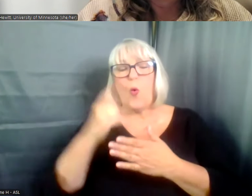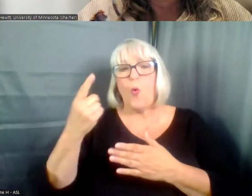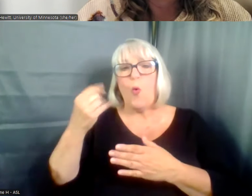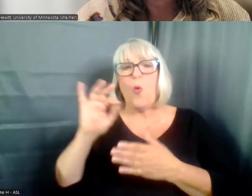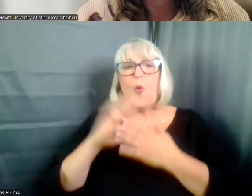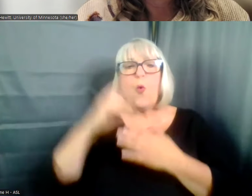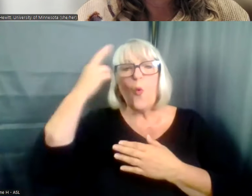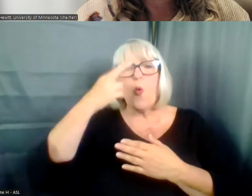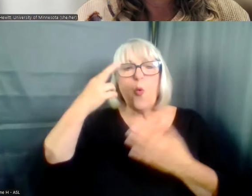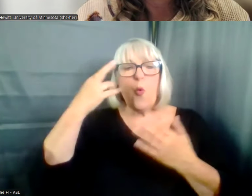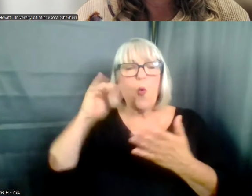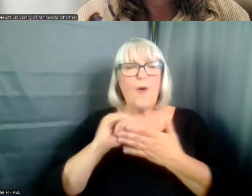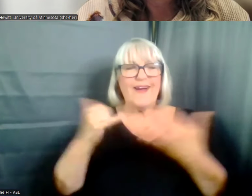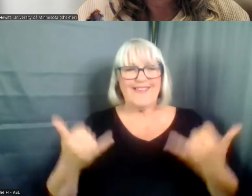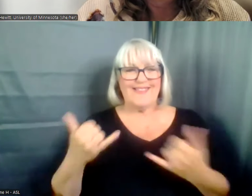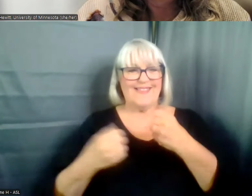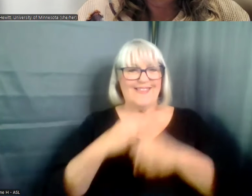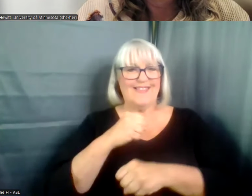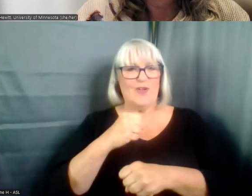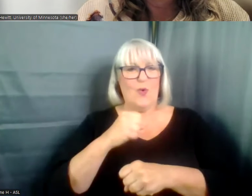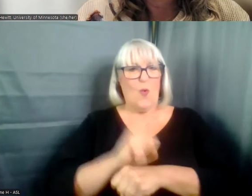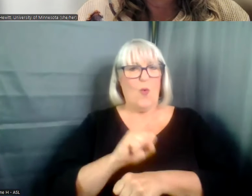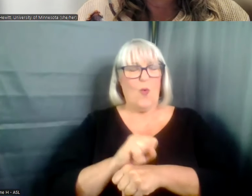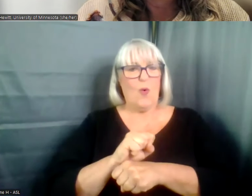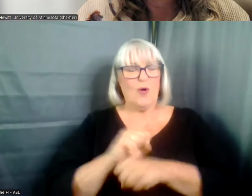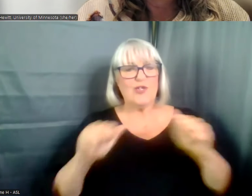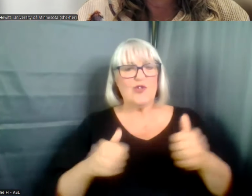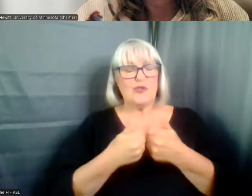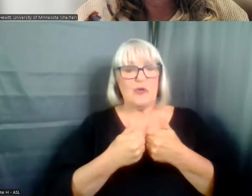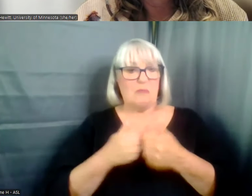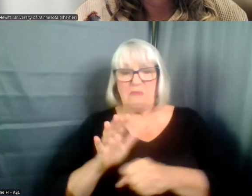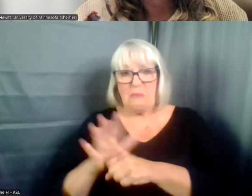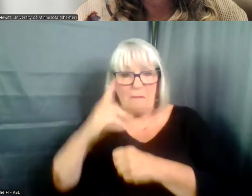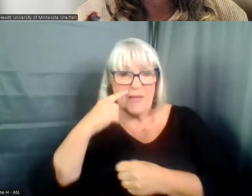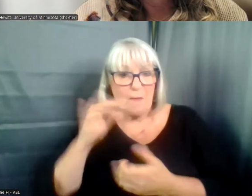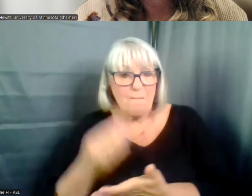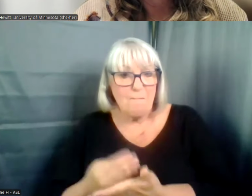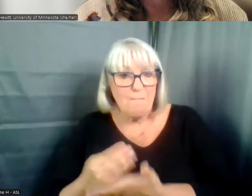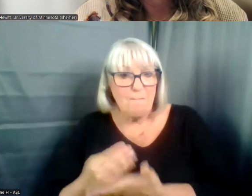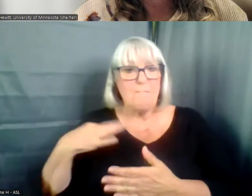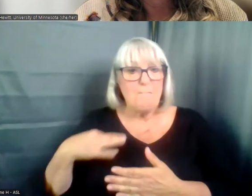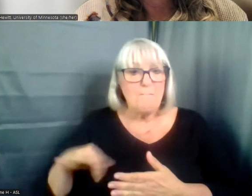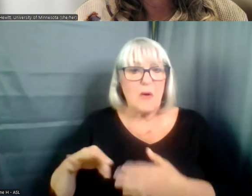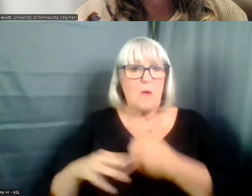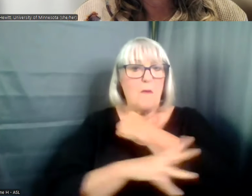workforce challenges are not just inadequate compensation and benefits and poor working conditions, but a lack of